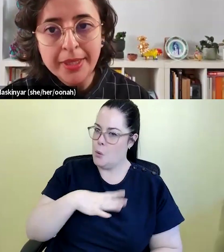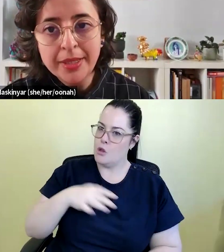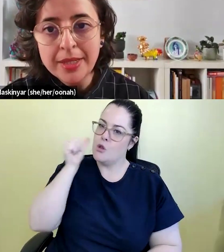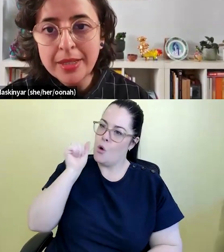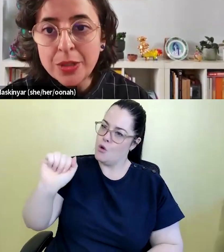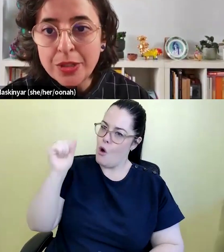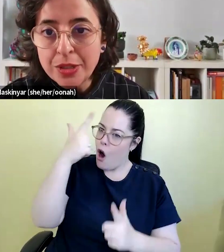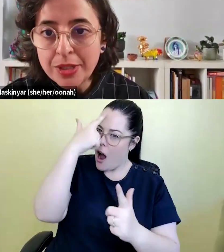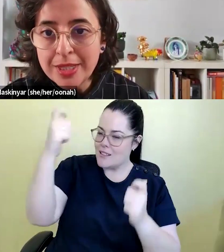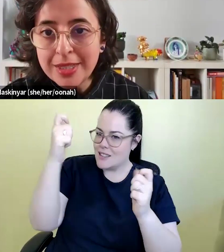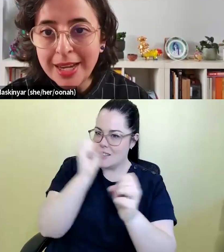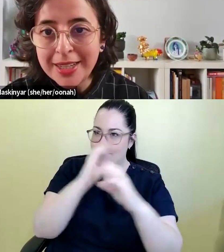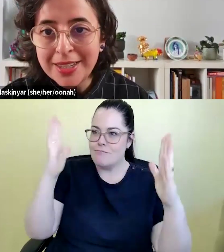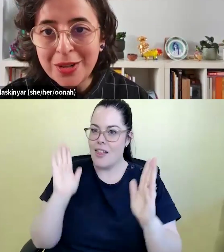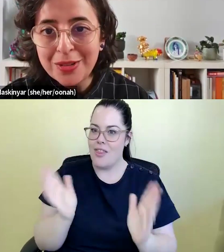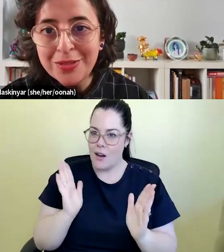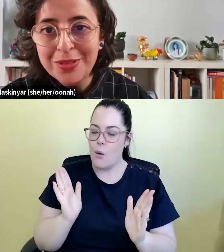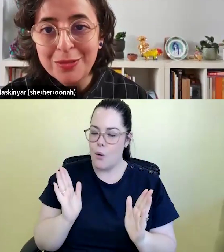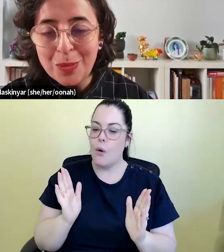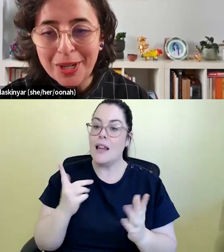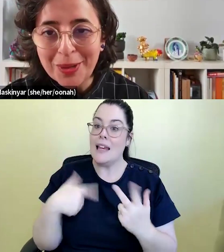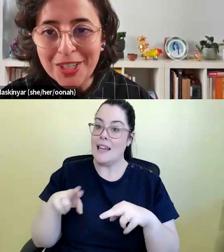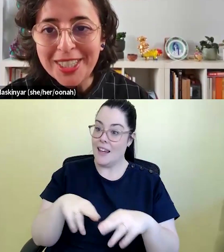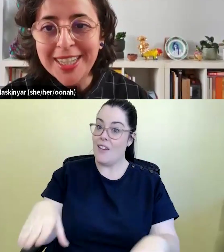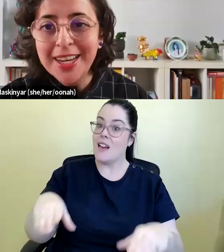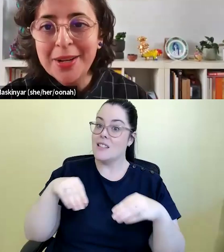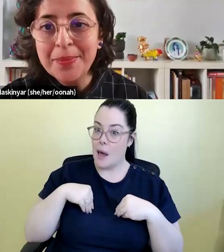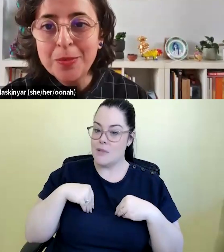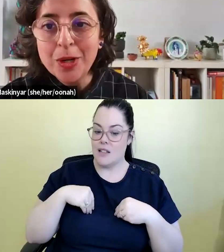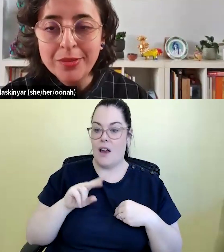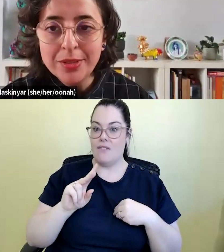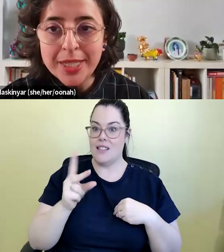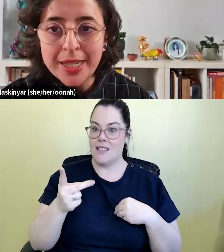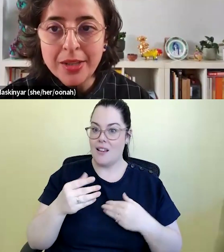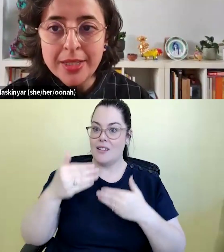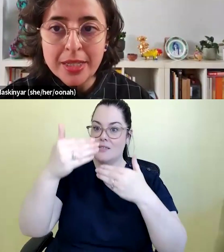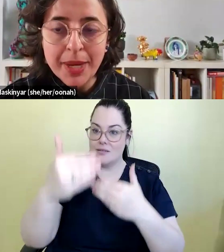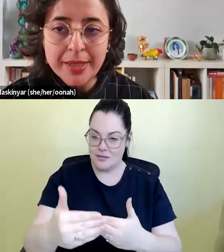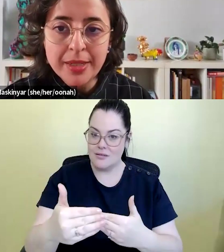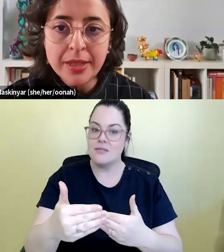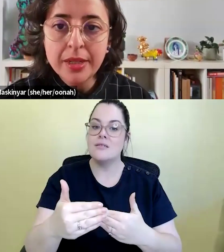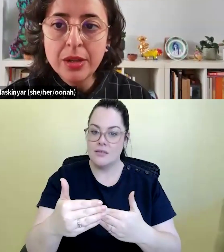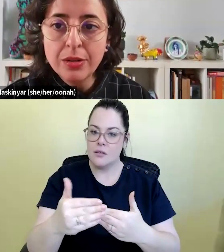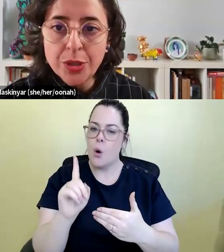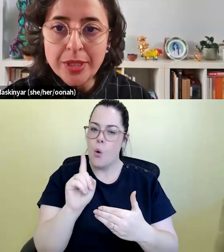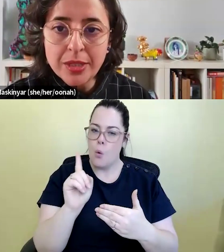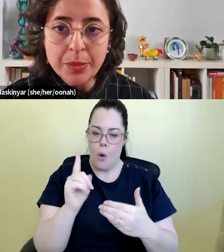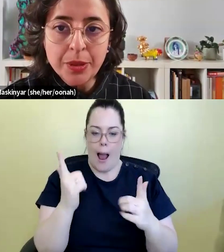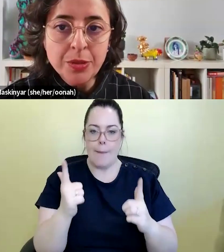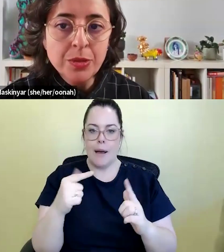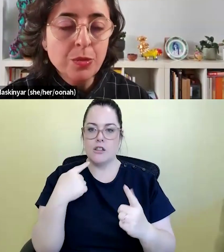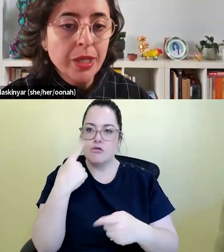applicants — this goes to the second question. What detail is expected in the second proposal?